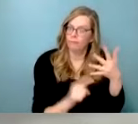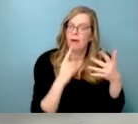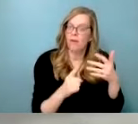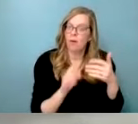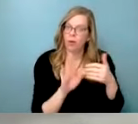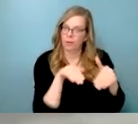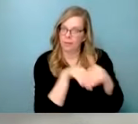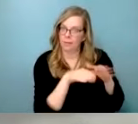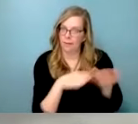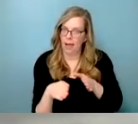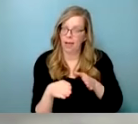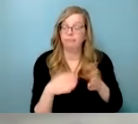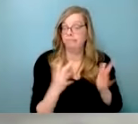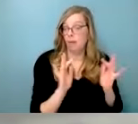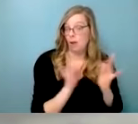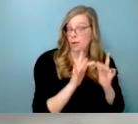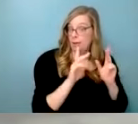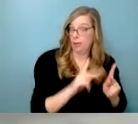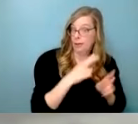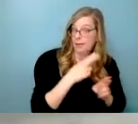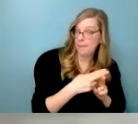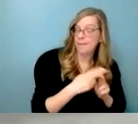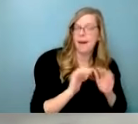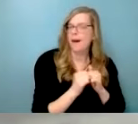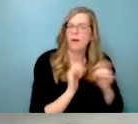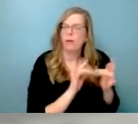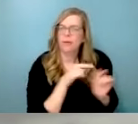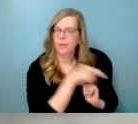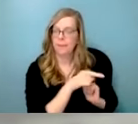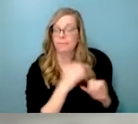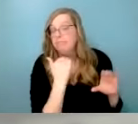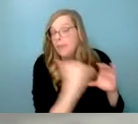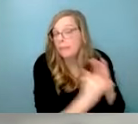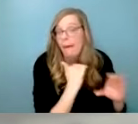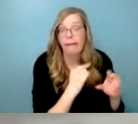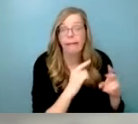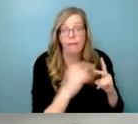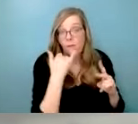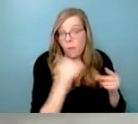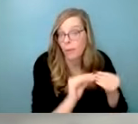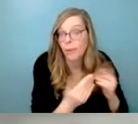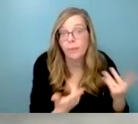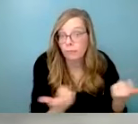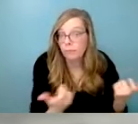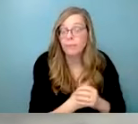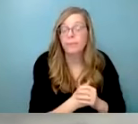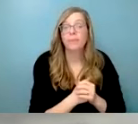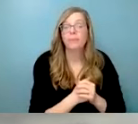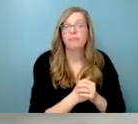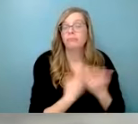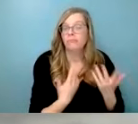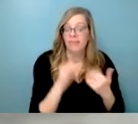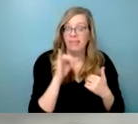contact person with ways to get in touch by email or phone number the time period the plan covers